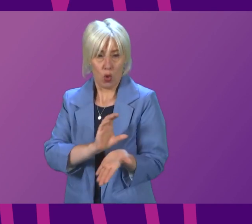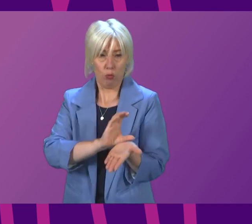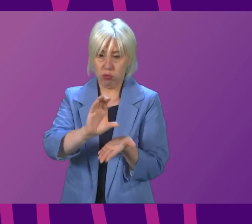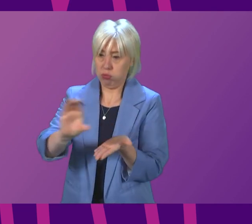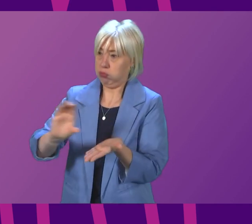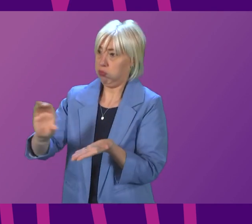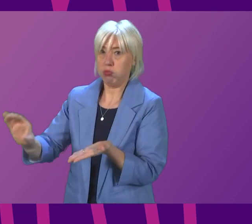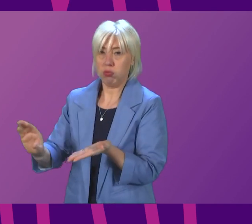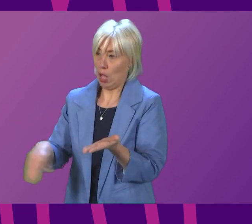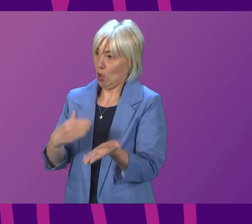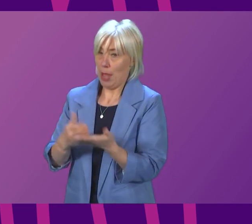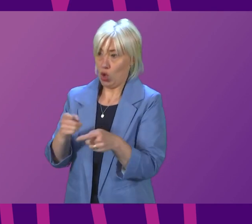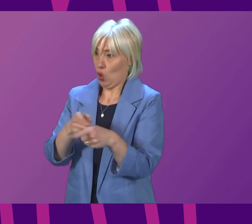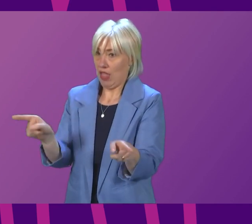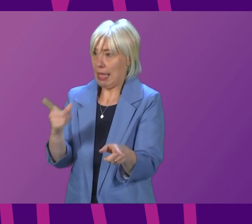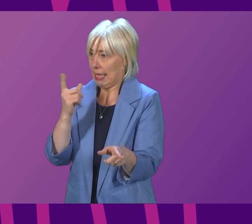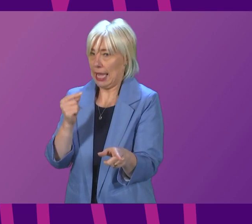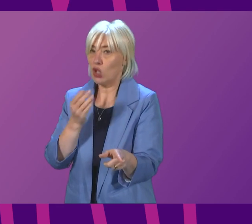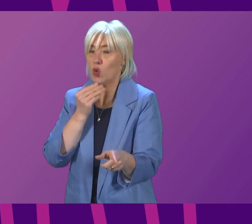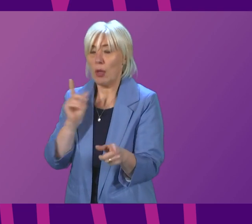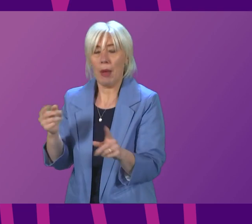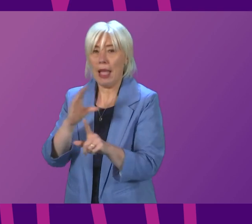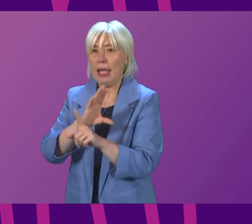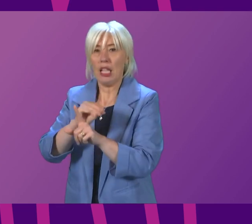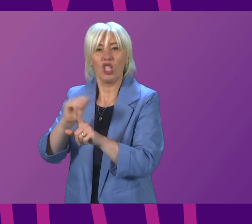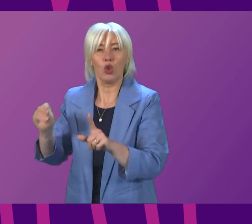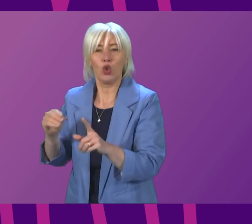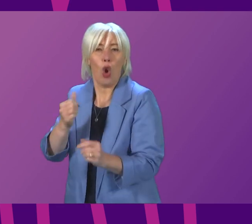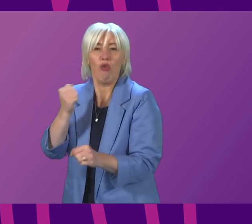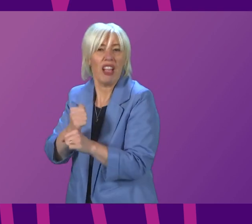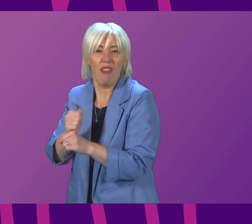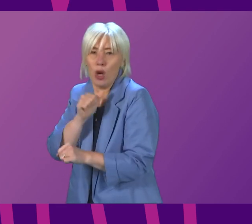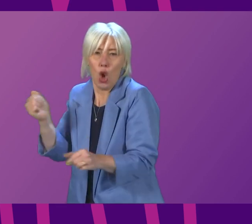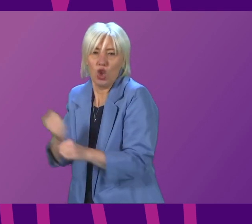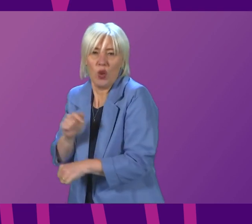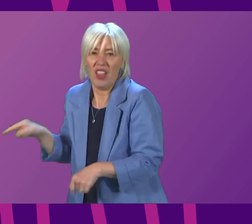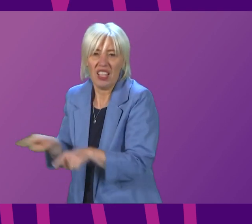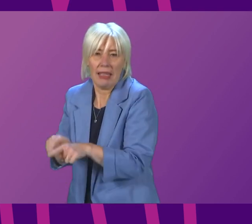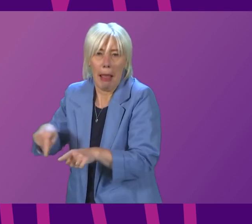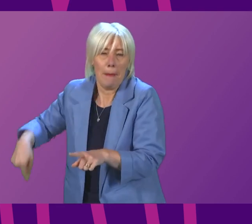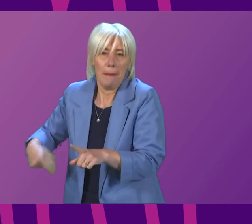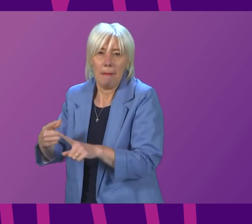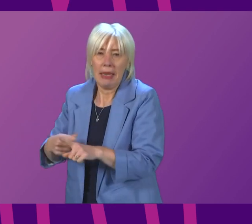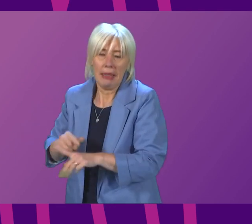get it to businesses in a way that the Tory Government is simply not doing to anywhere near the same extent.